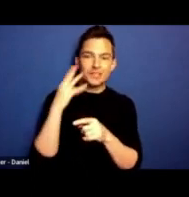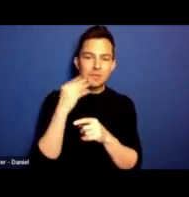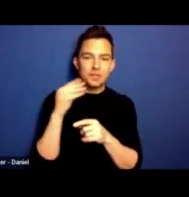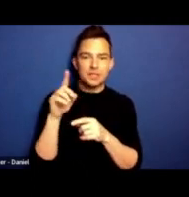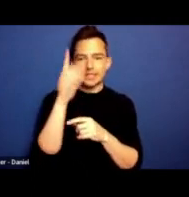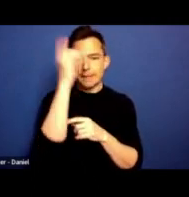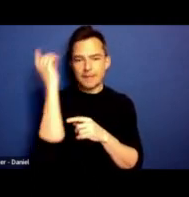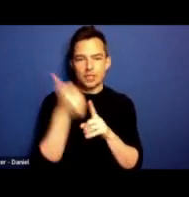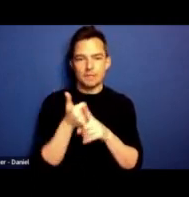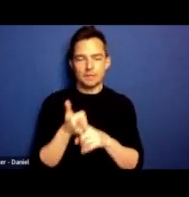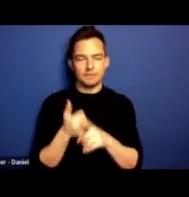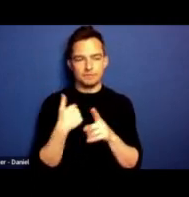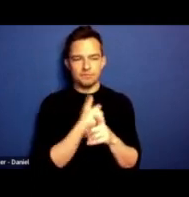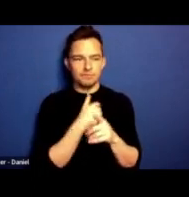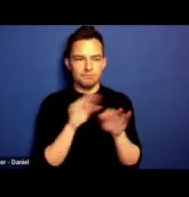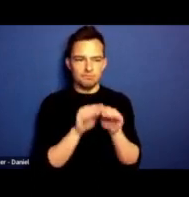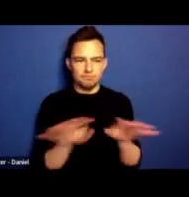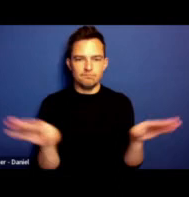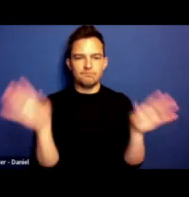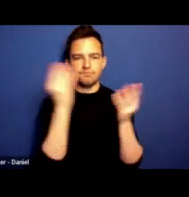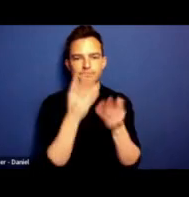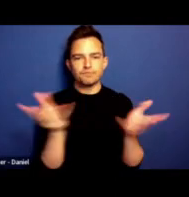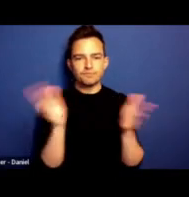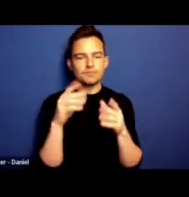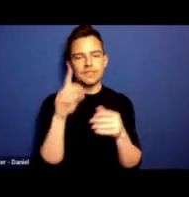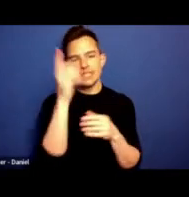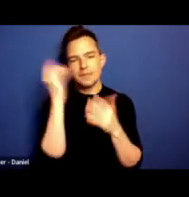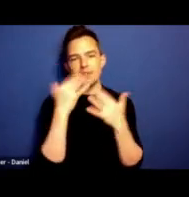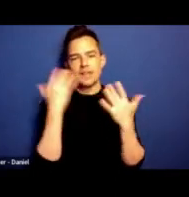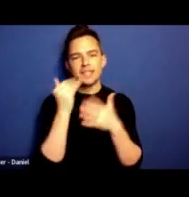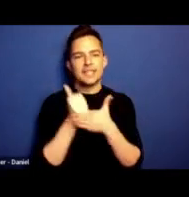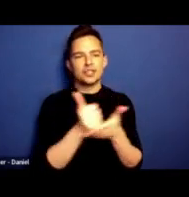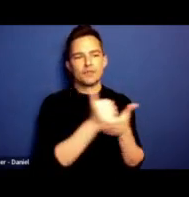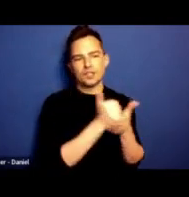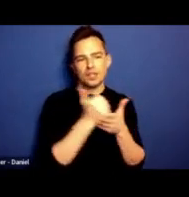so we're spreading dementia friendly interventions and the know how throughout the country.